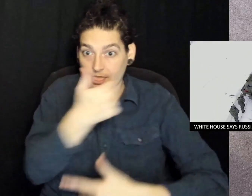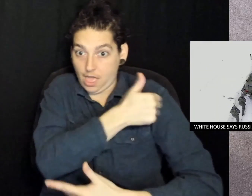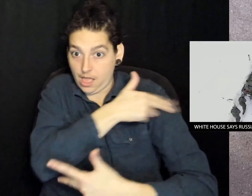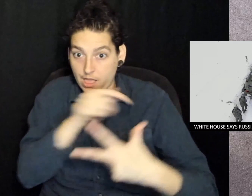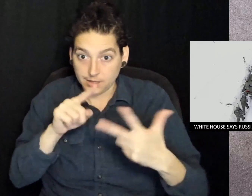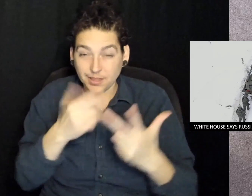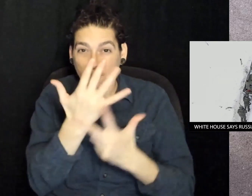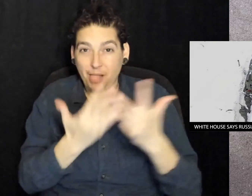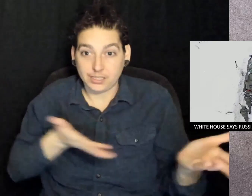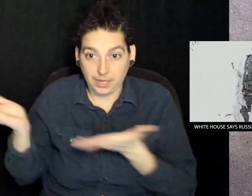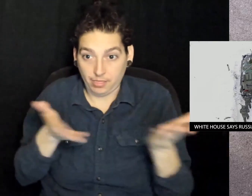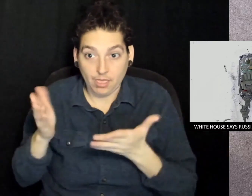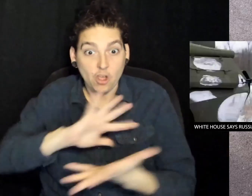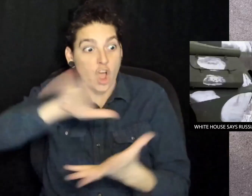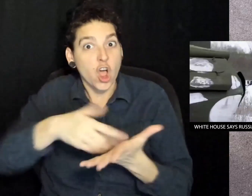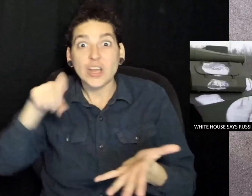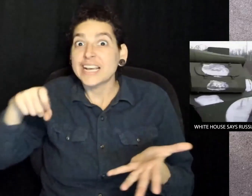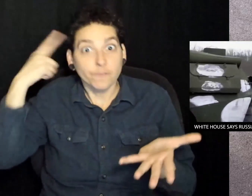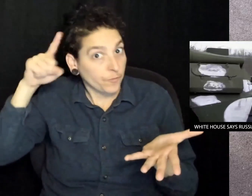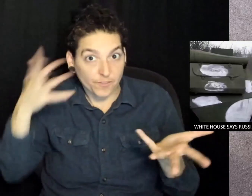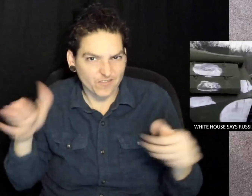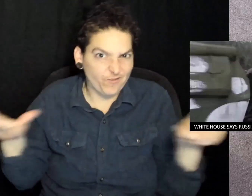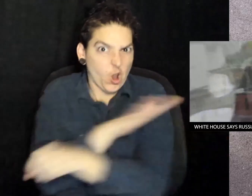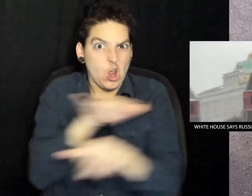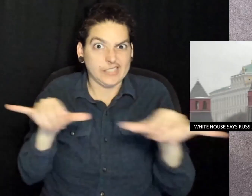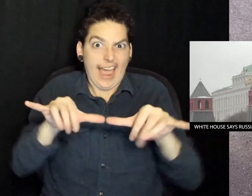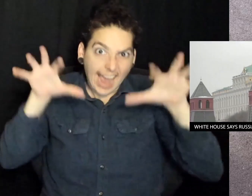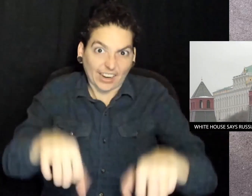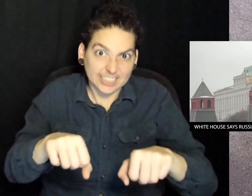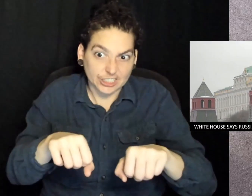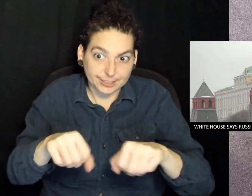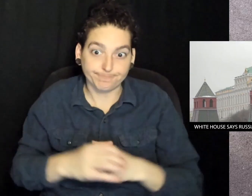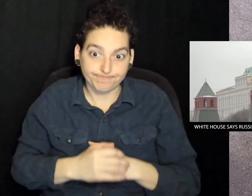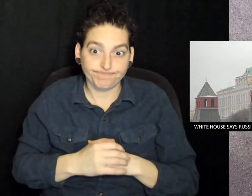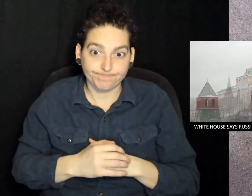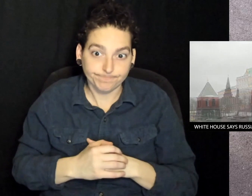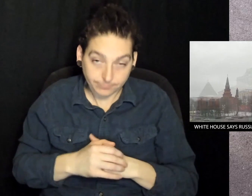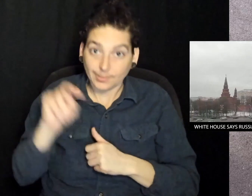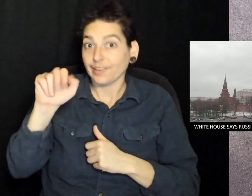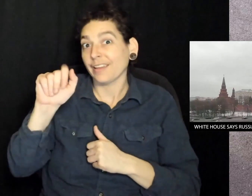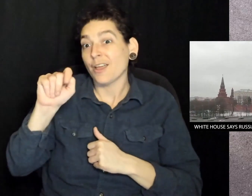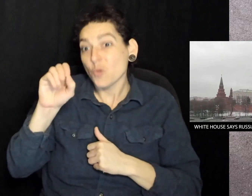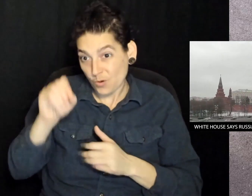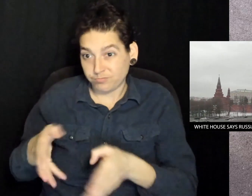he has ordered fuel field hospitals and blood supplies all of the things needed for